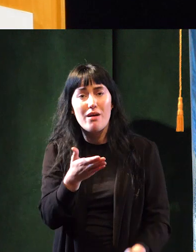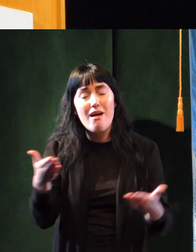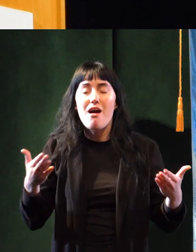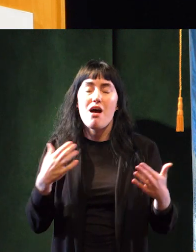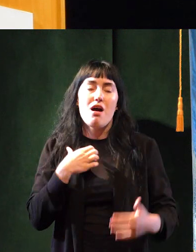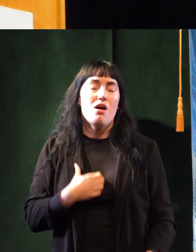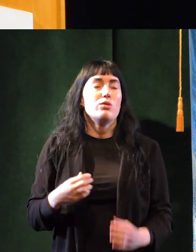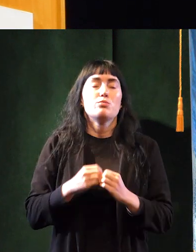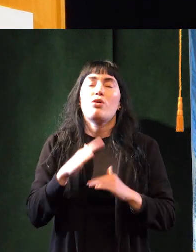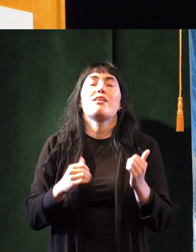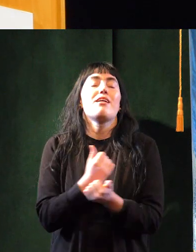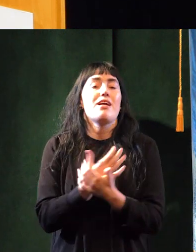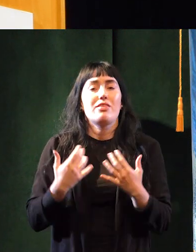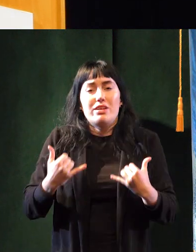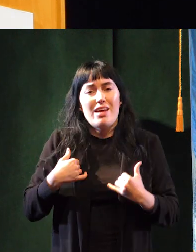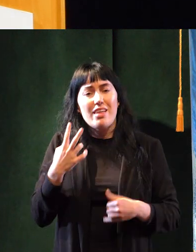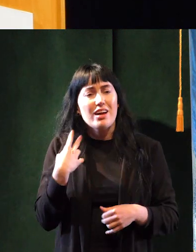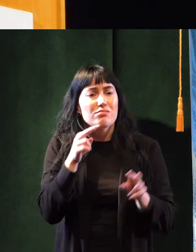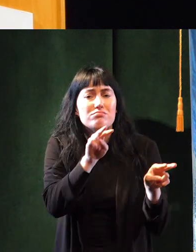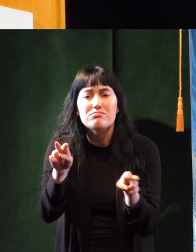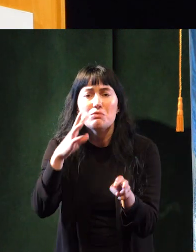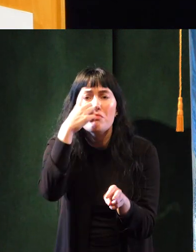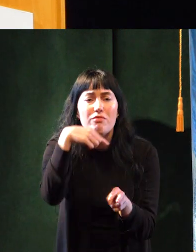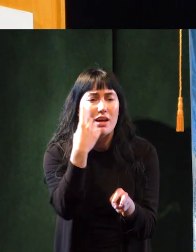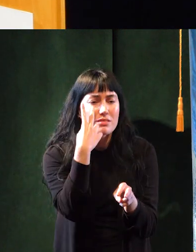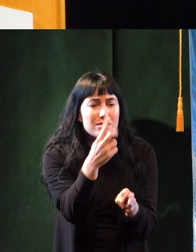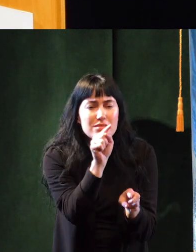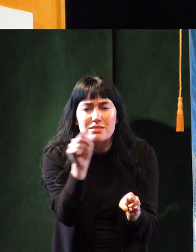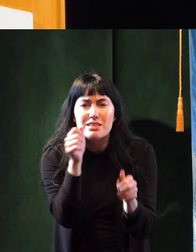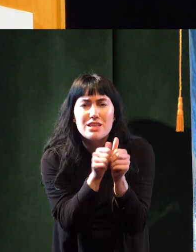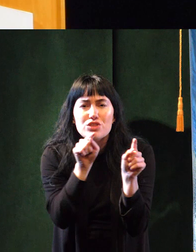anything today I could look out at your faces and to see each of you as a light